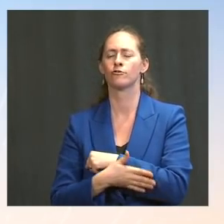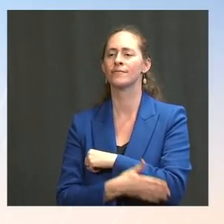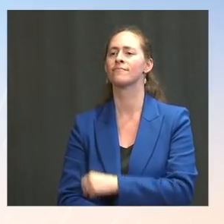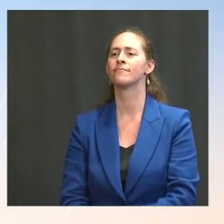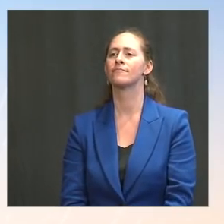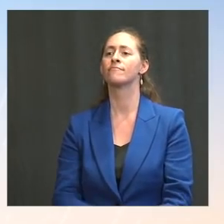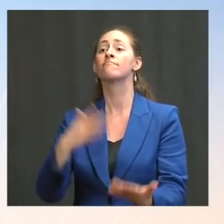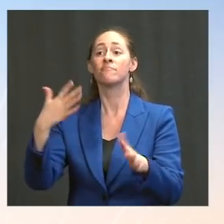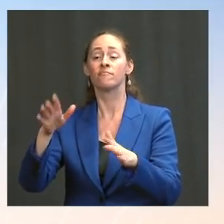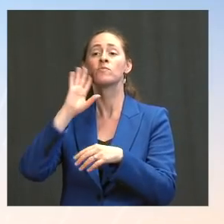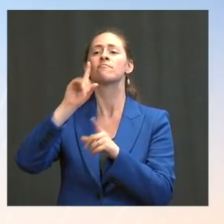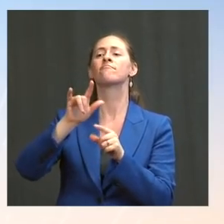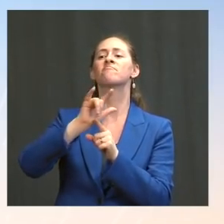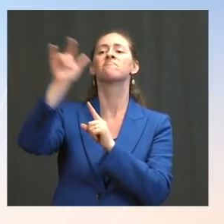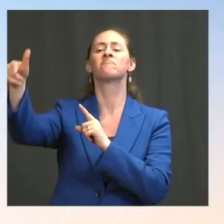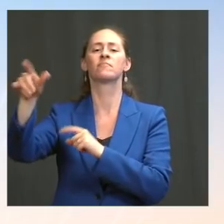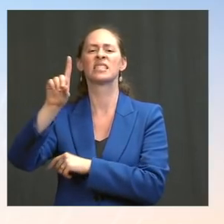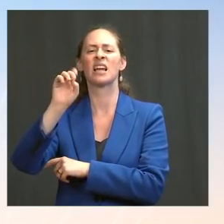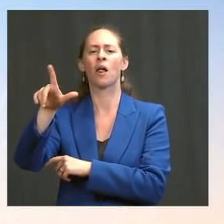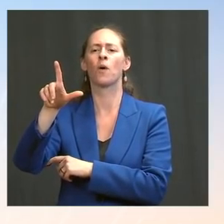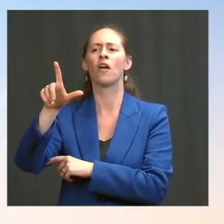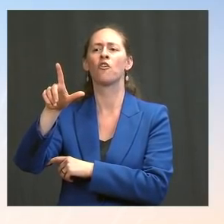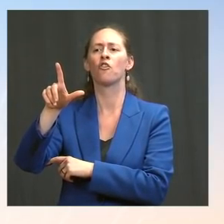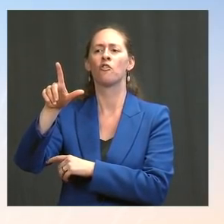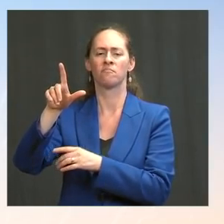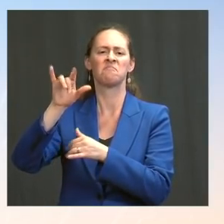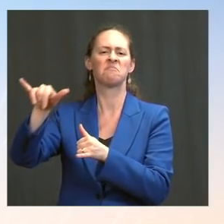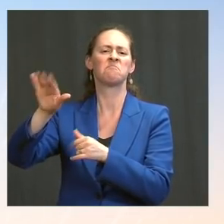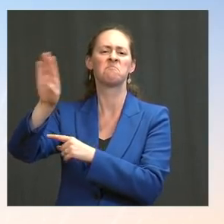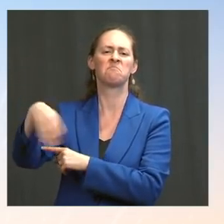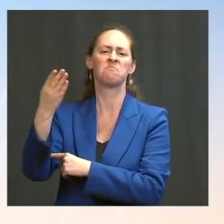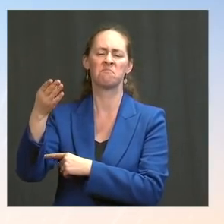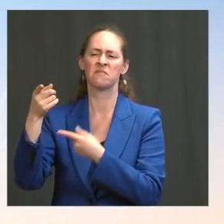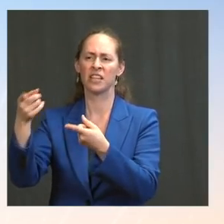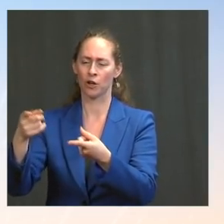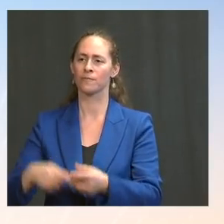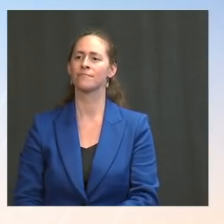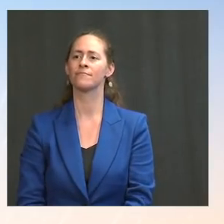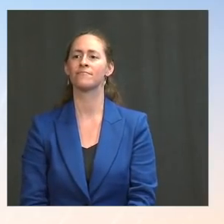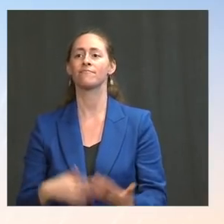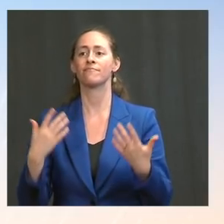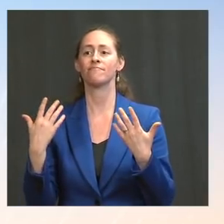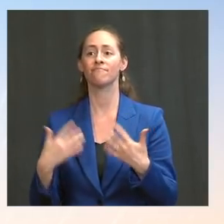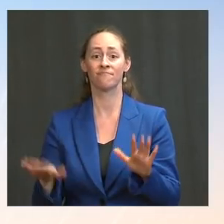On Sunday, the President and the First Lady will return to the White House where they will host a Fourth of July barbecue with essential workers